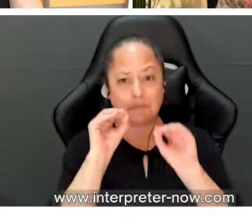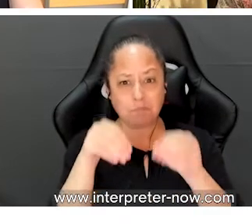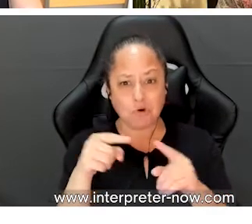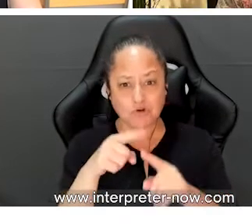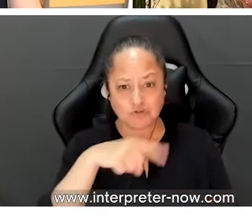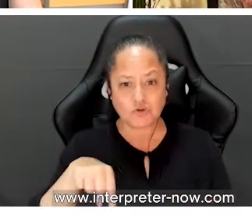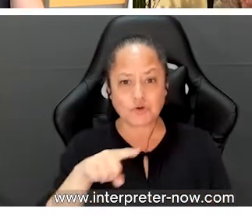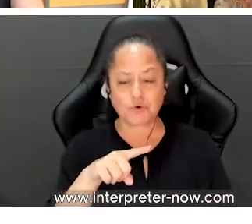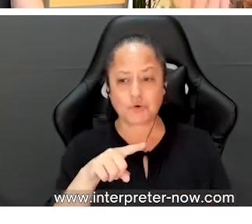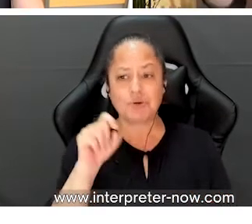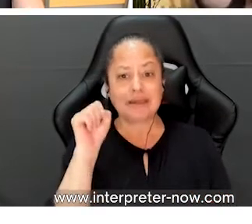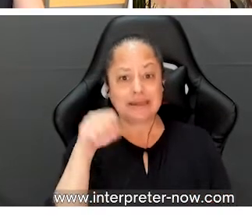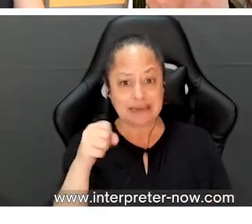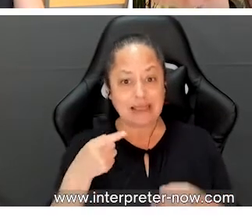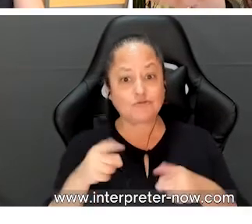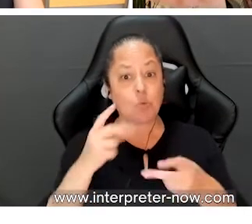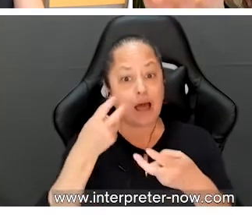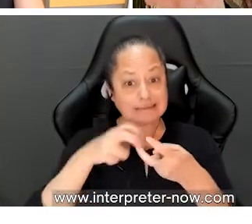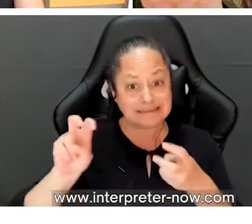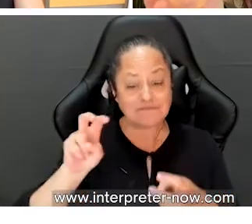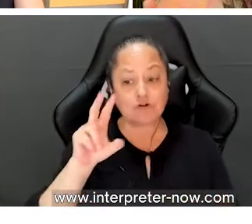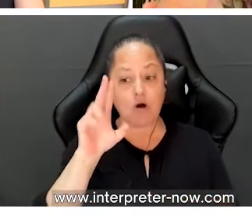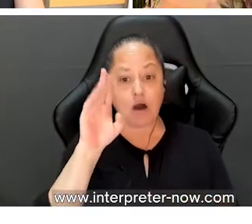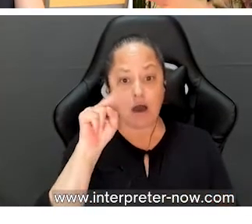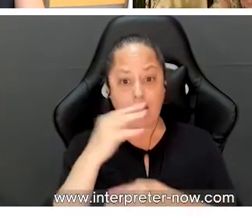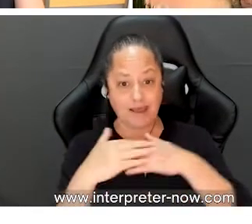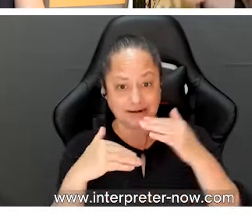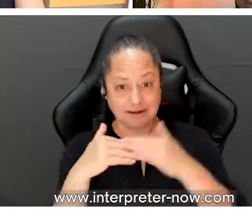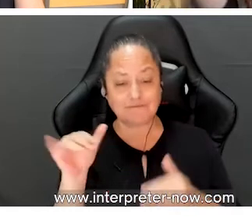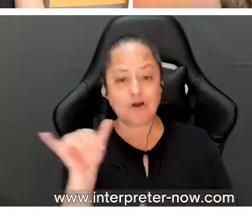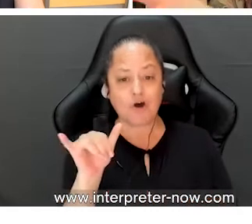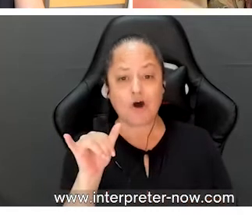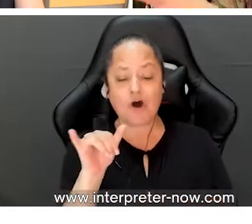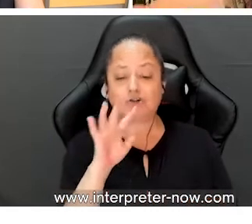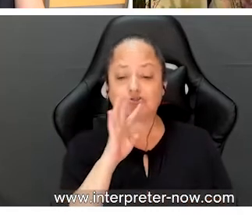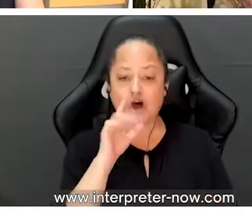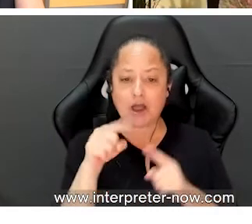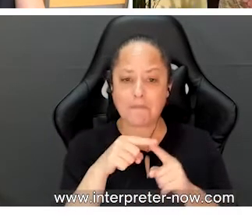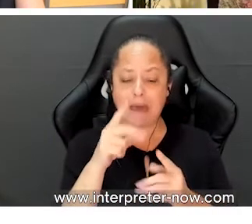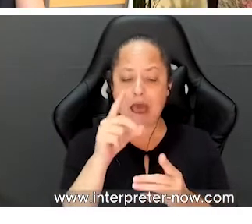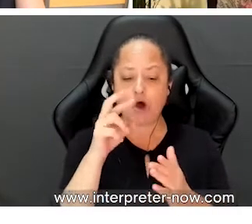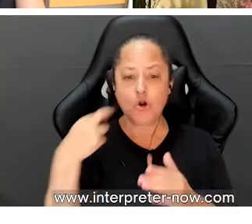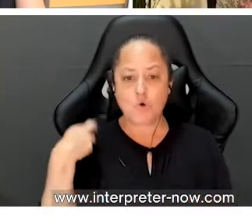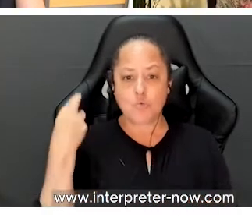you that yes, while difficult and uncomfortable, we can also talk about religious discrimination